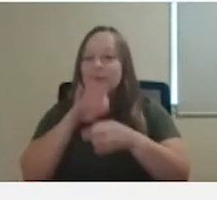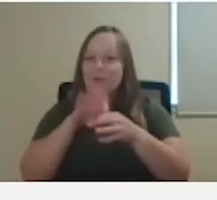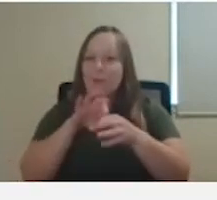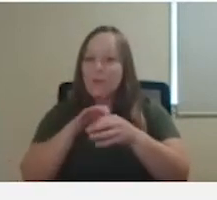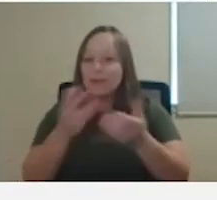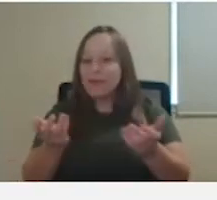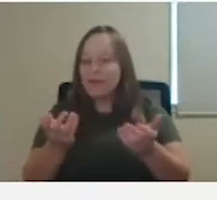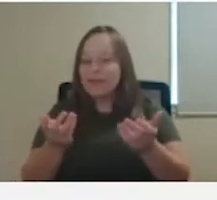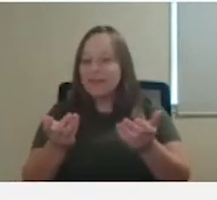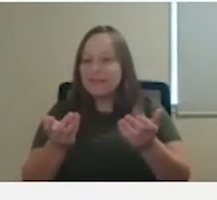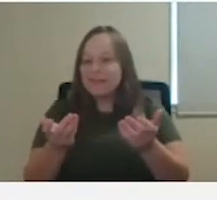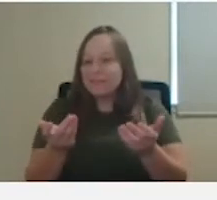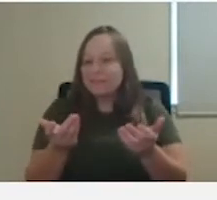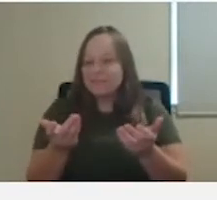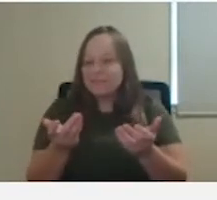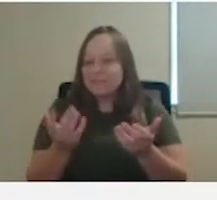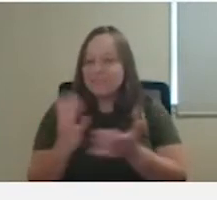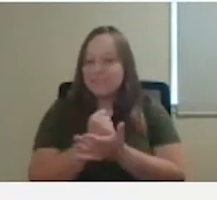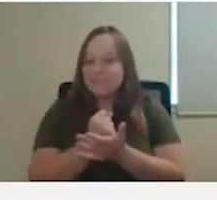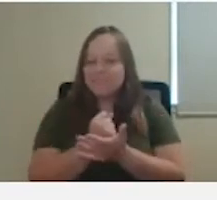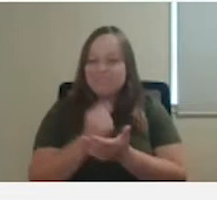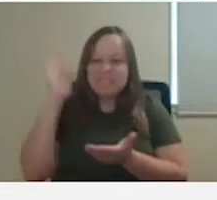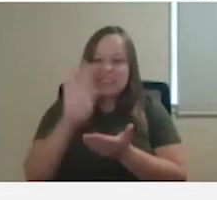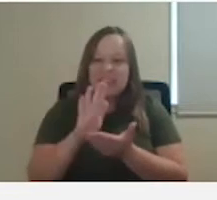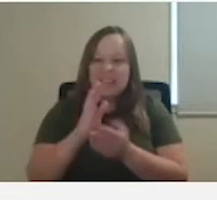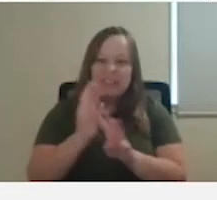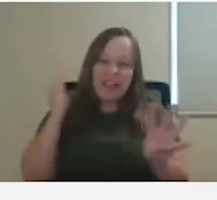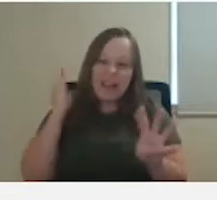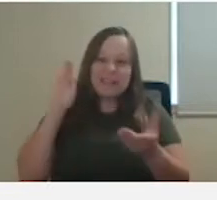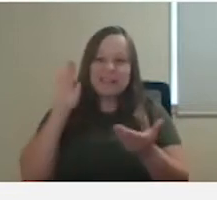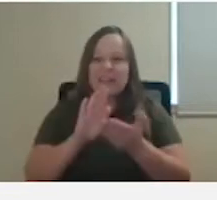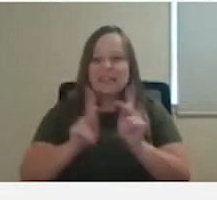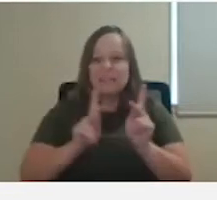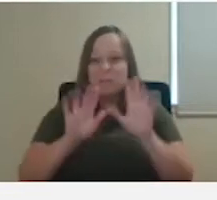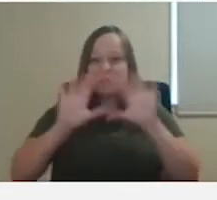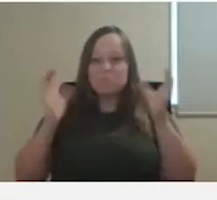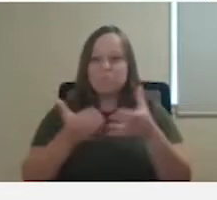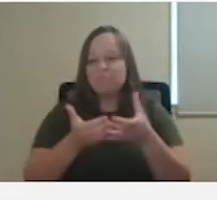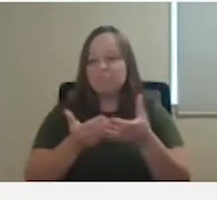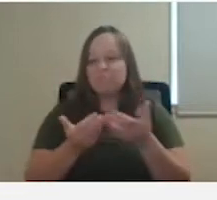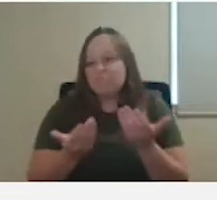inherently, early voting in its entirety is an off-peak hour.